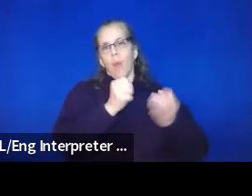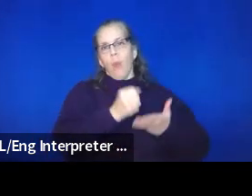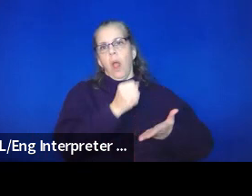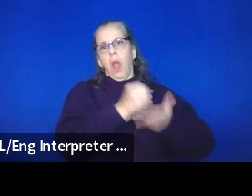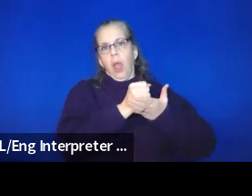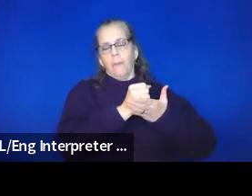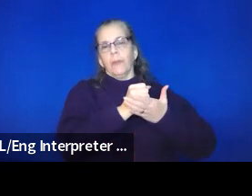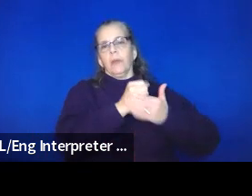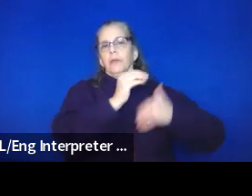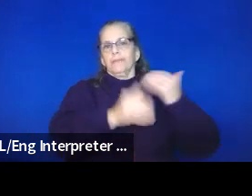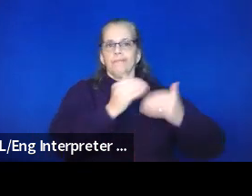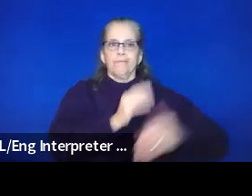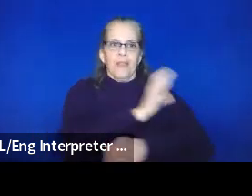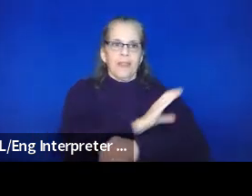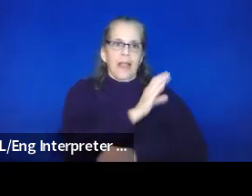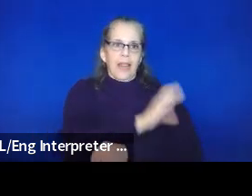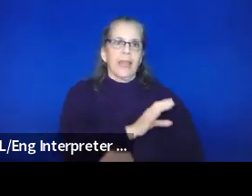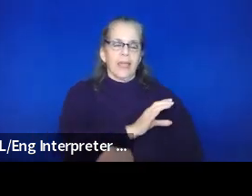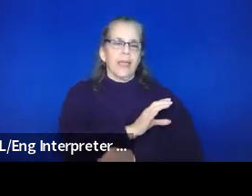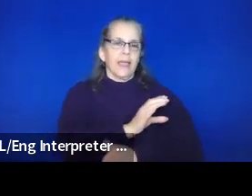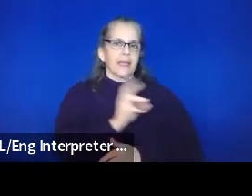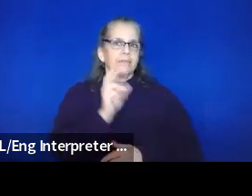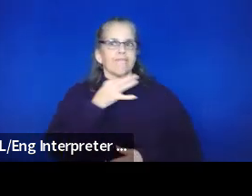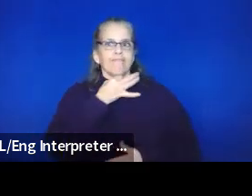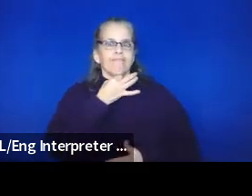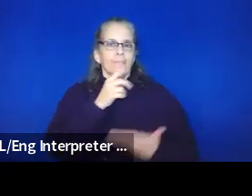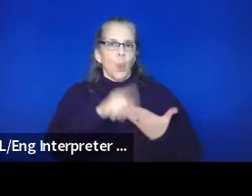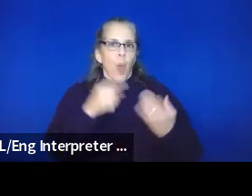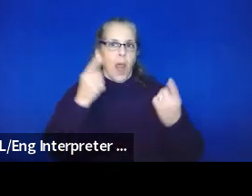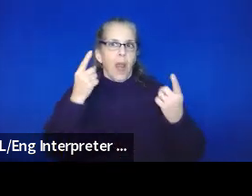I'm really excited to see what we accomplish in the future together.